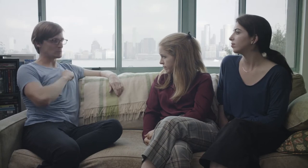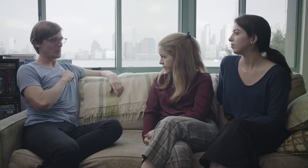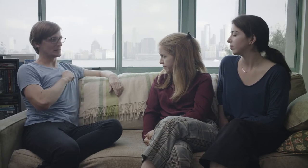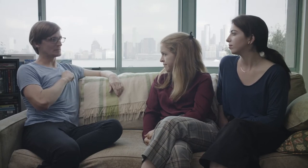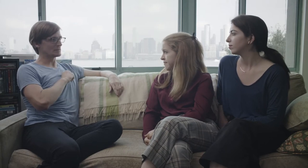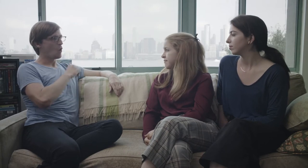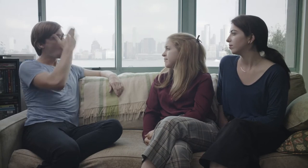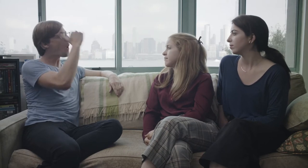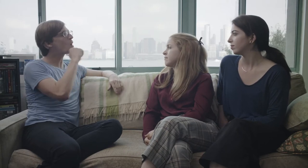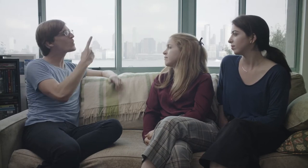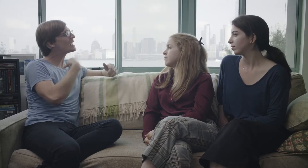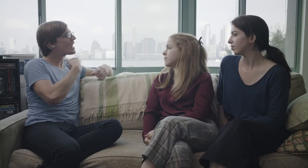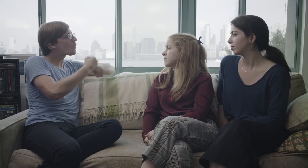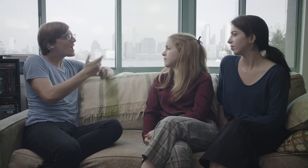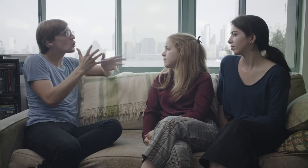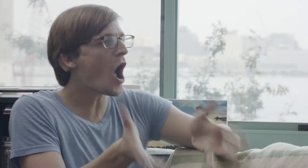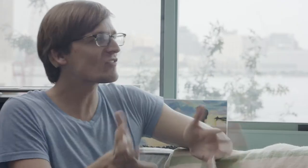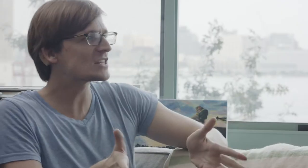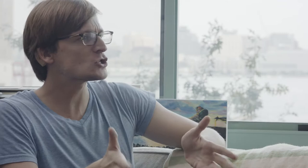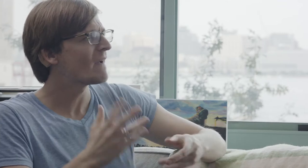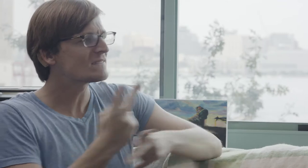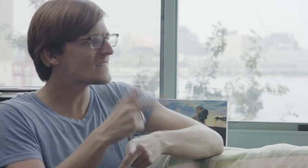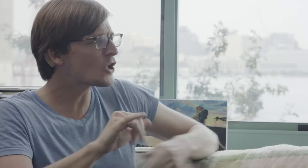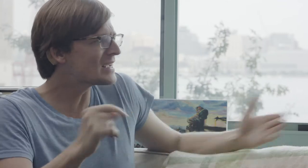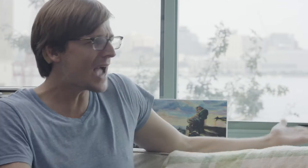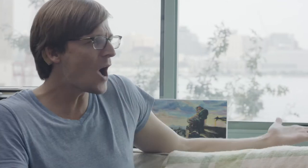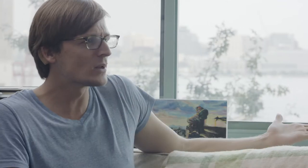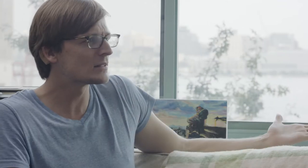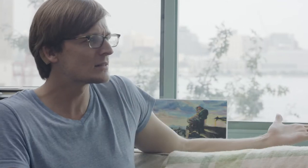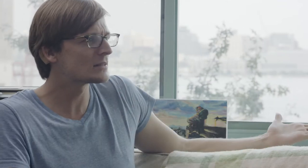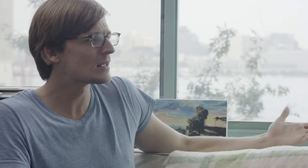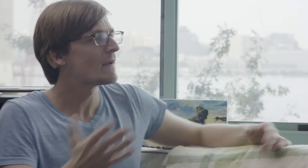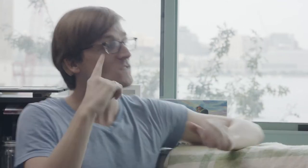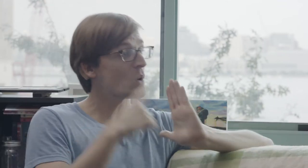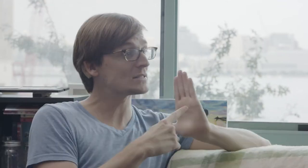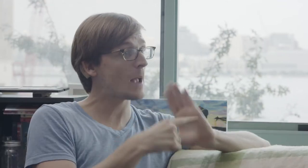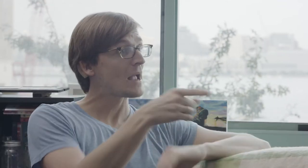But I challenge people to check their assumptions, have a conversation, and figure out the logistics.